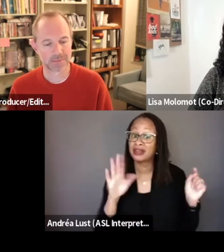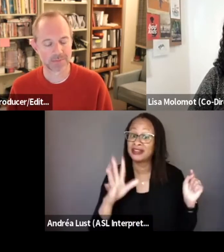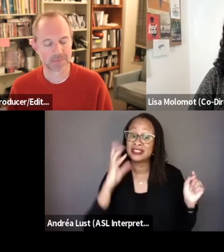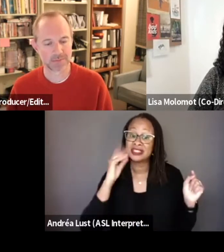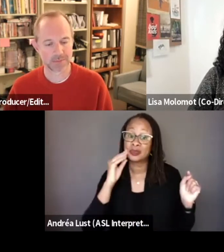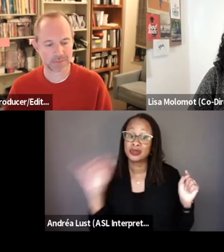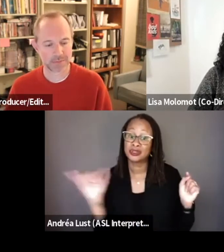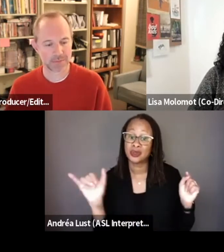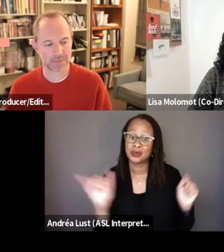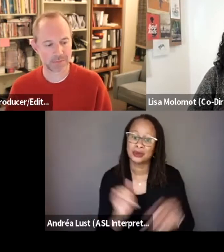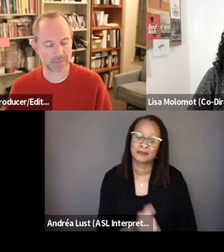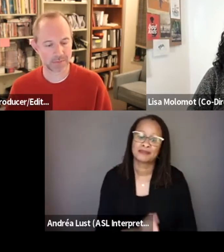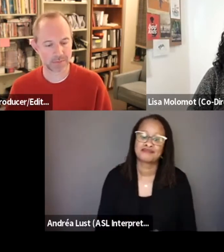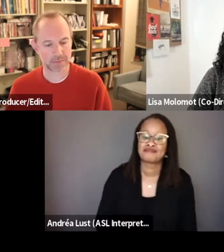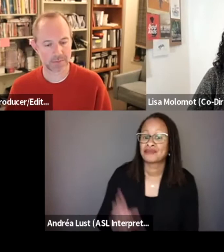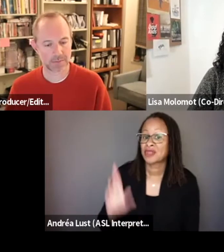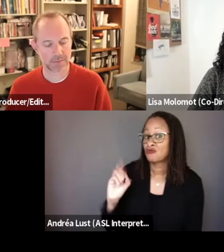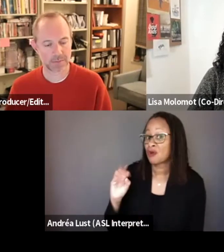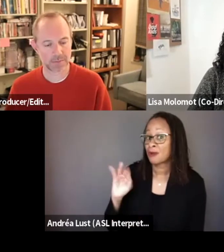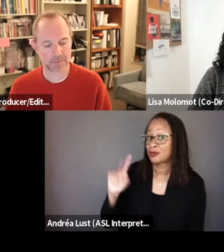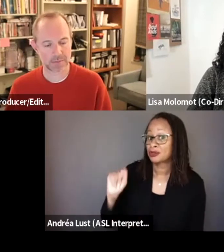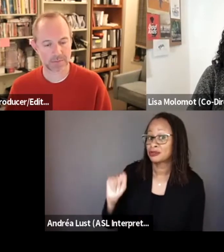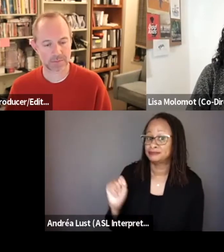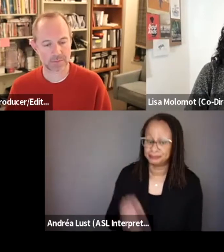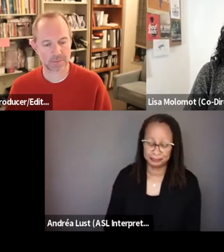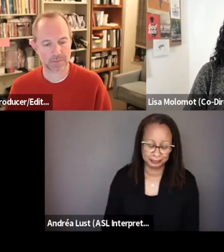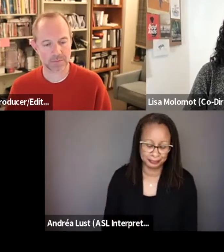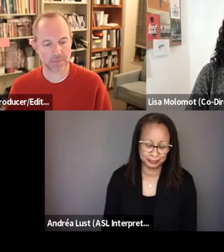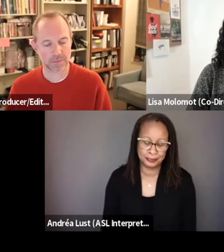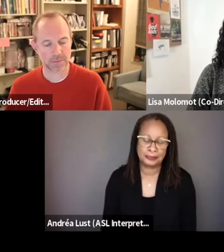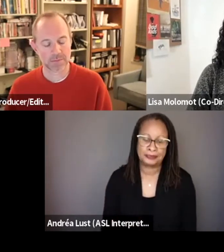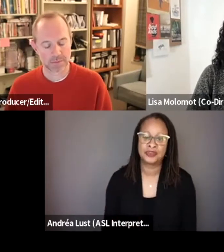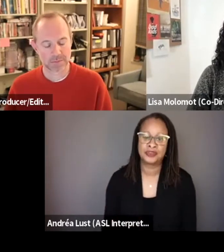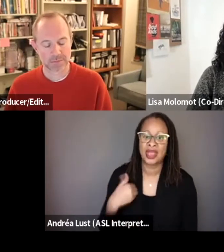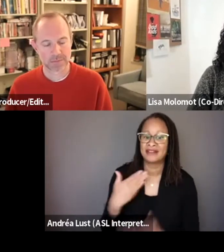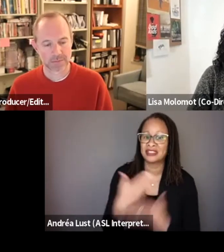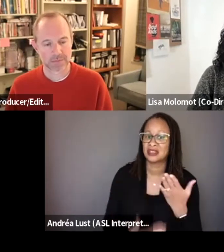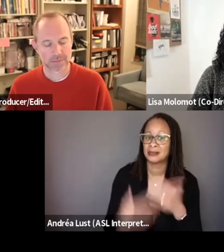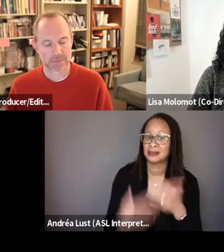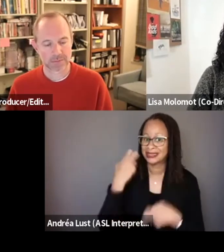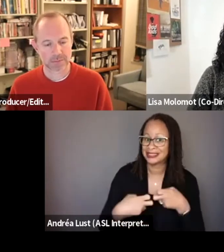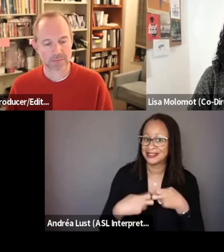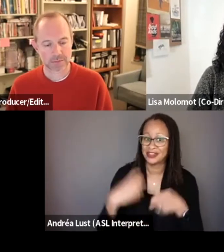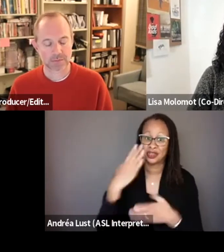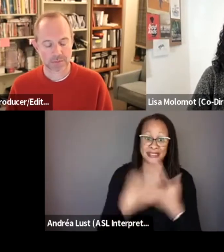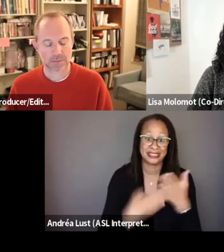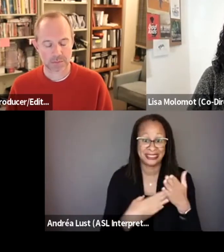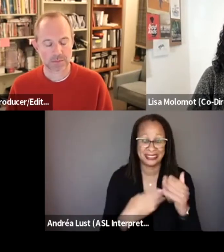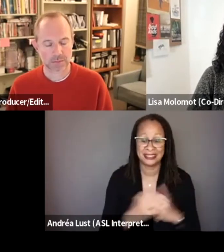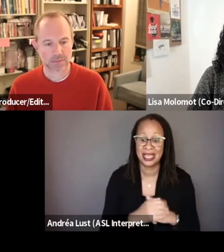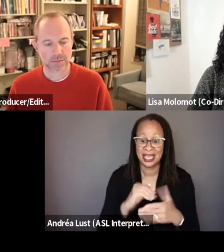There are some difficult scenes in this film. Things that you're not expecting to see that suddenly you see.